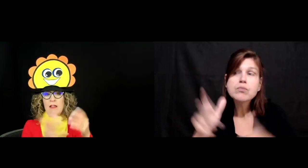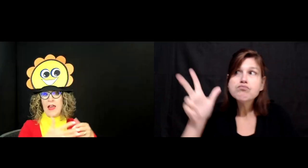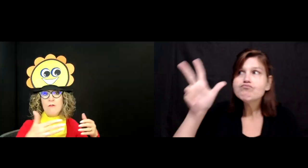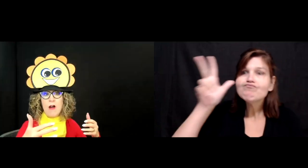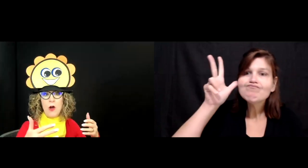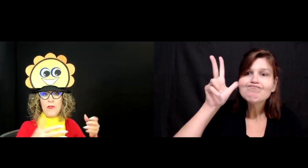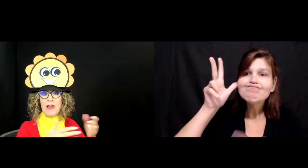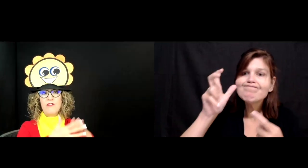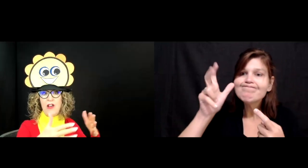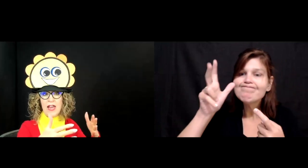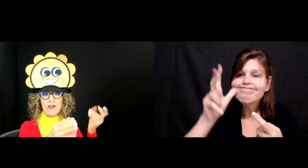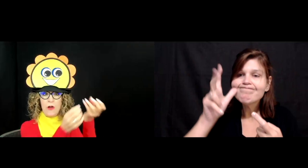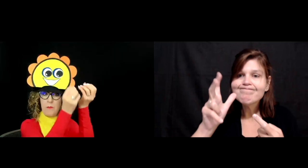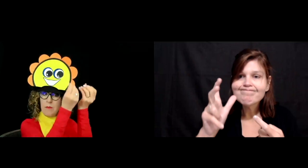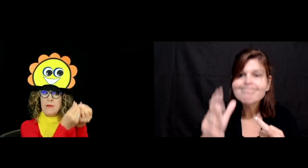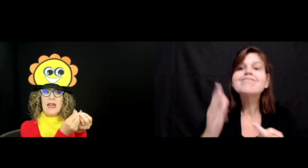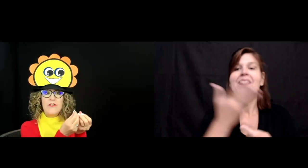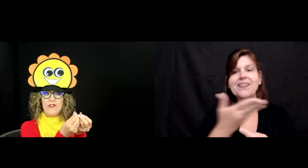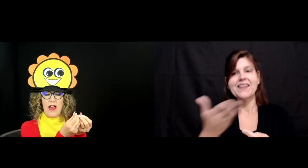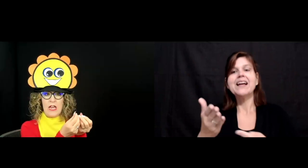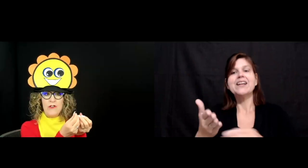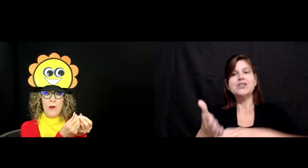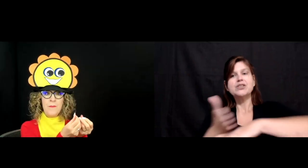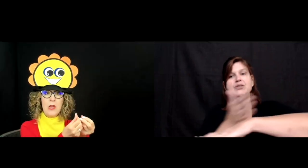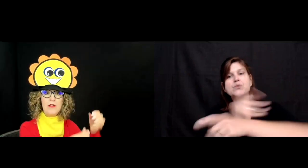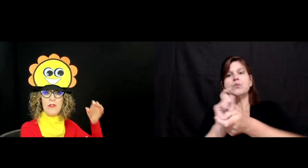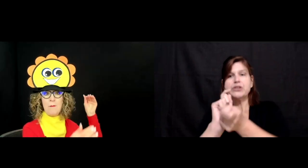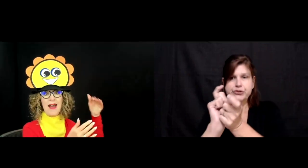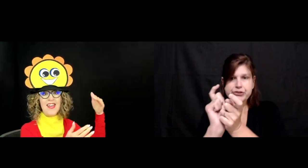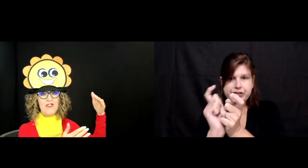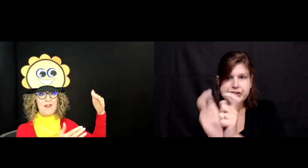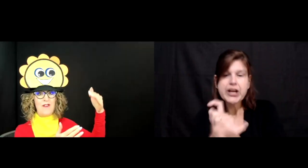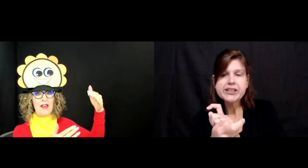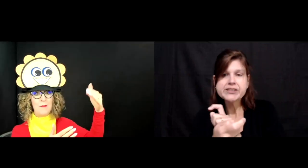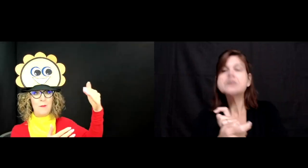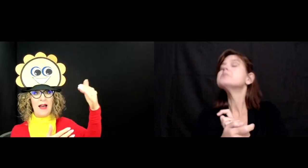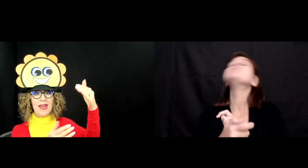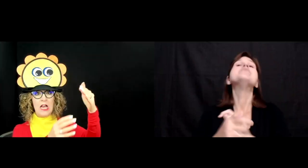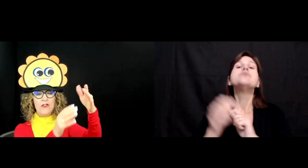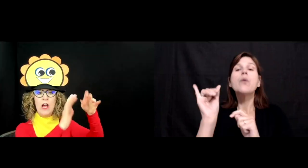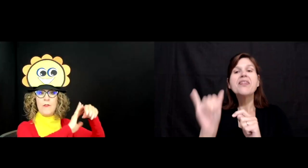And as they grow, things change, so needs change. So that package is a flexible package